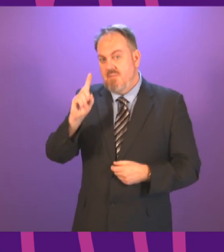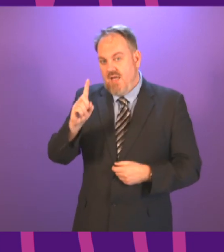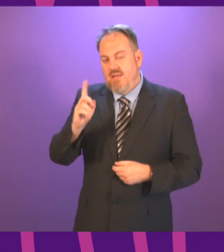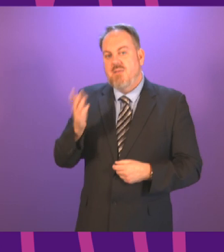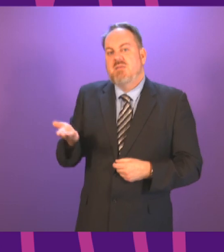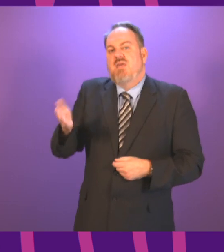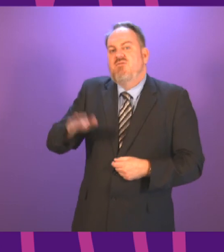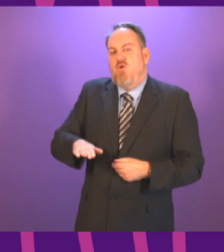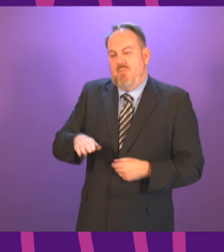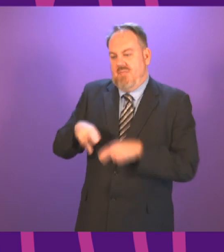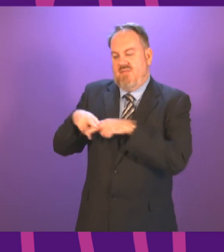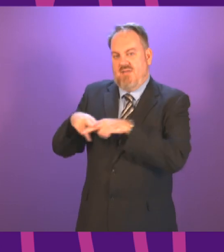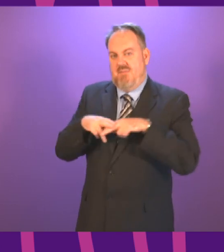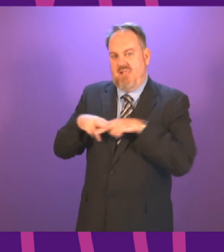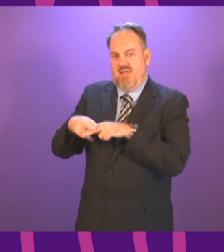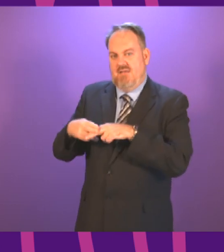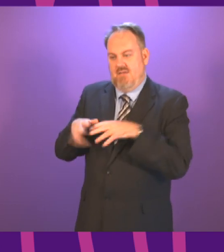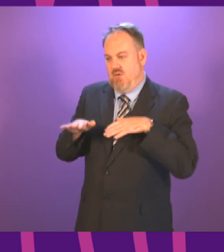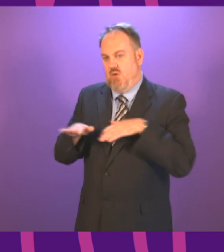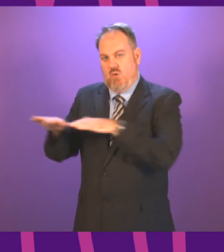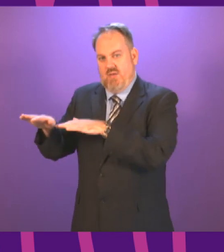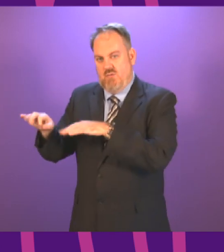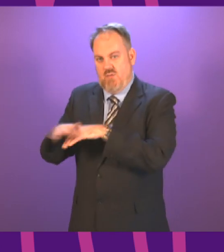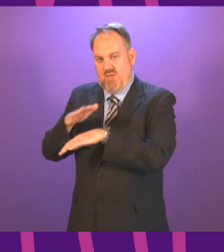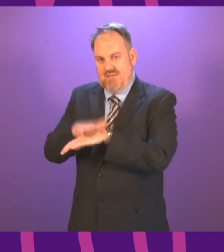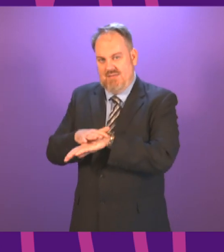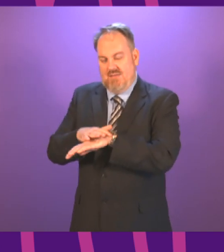the numbers, but they must belong to one of the households meeting, which reflects the